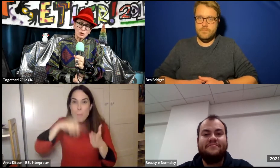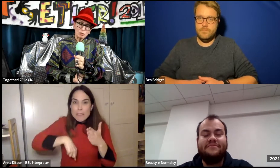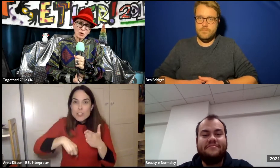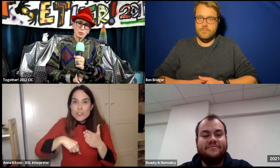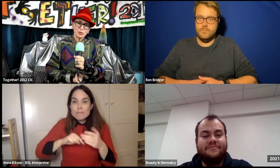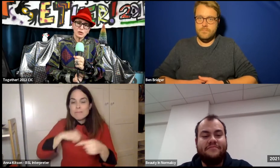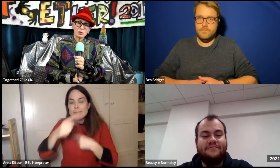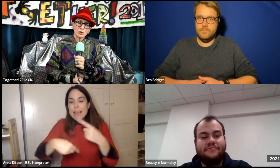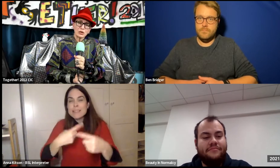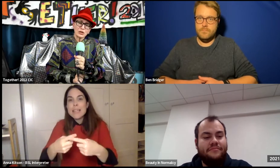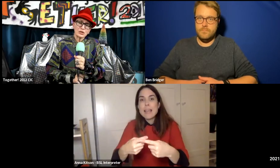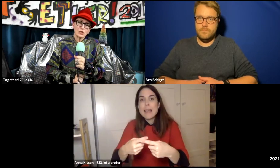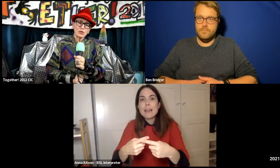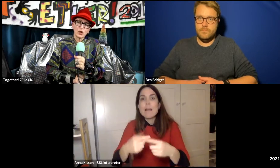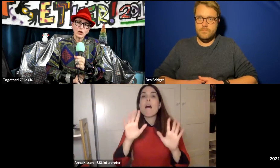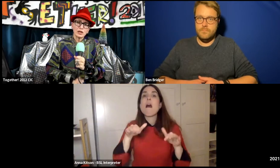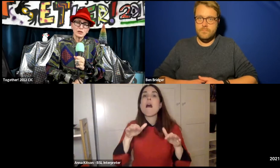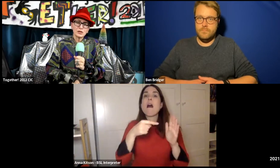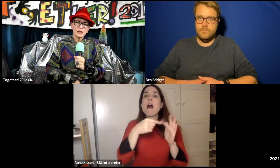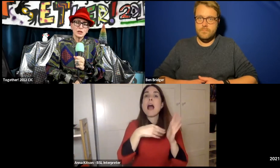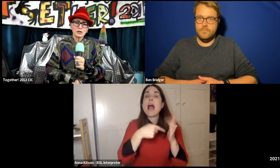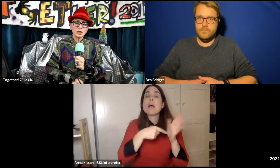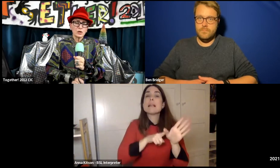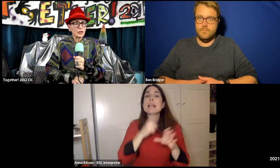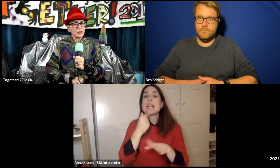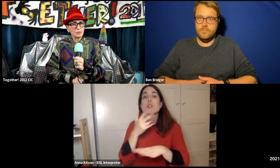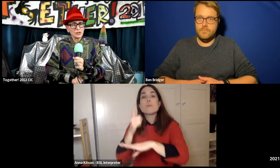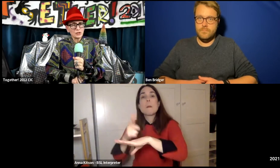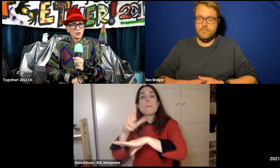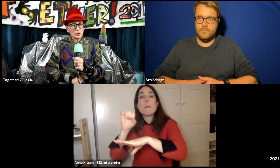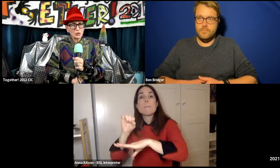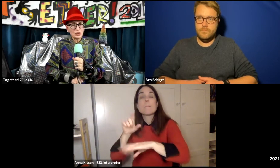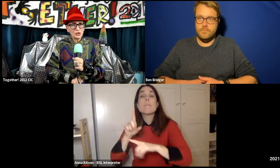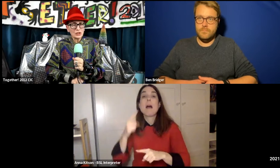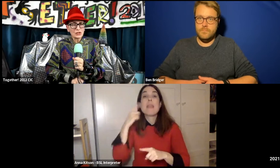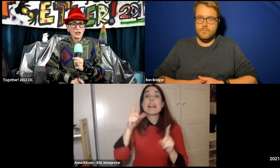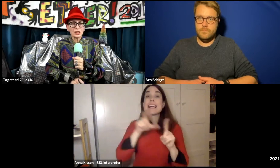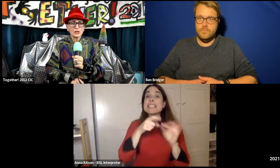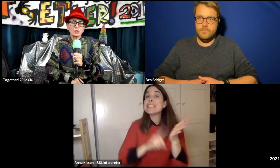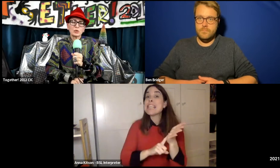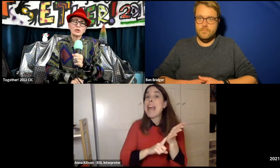you pop the spotlight off, I see DL Williams is in the audience and I wonder